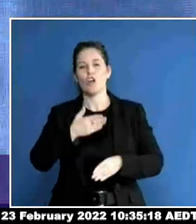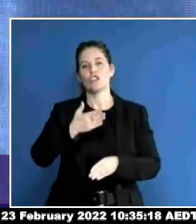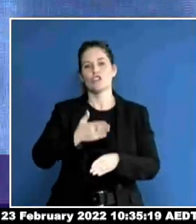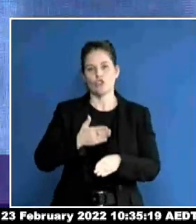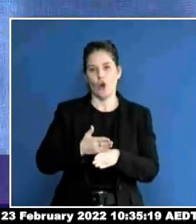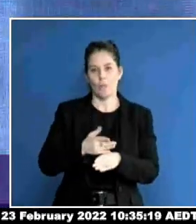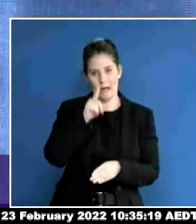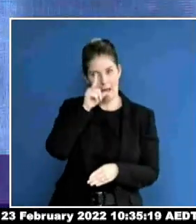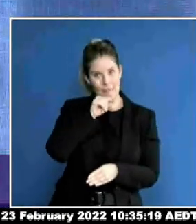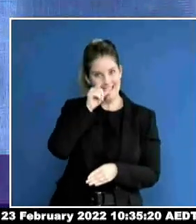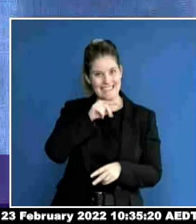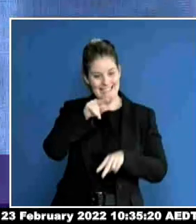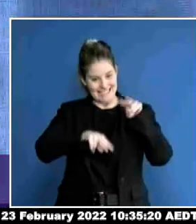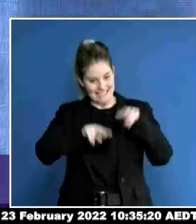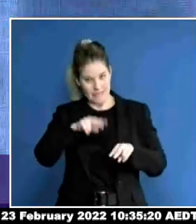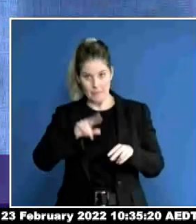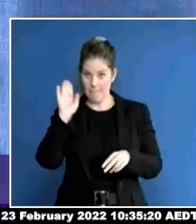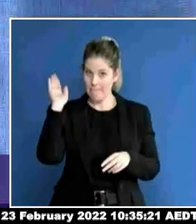able to work more than eight hours per week.